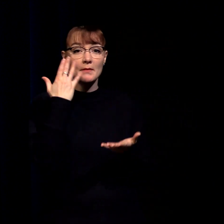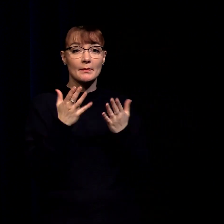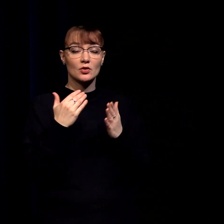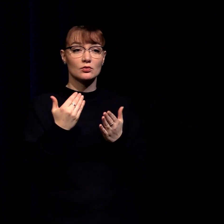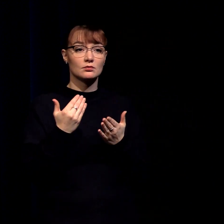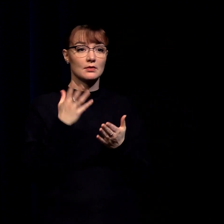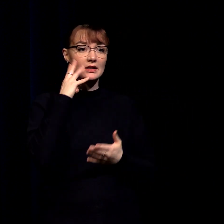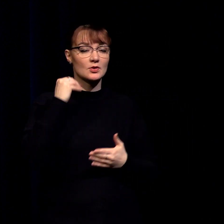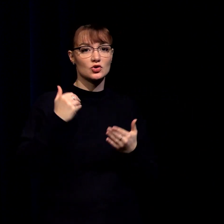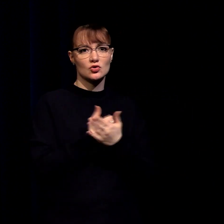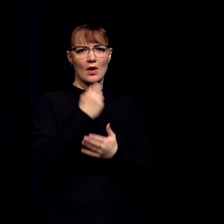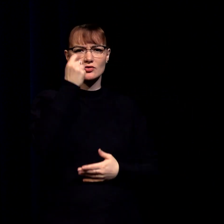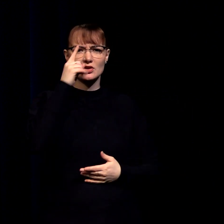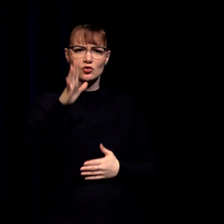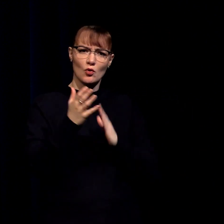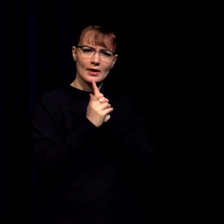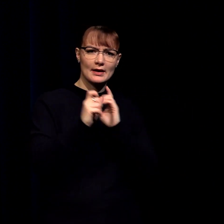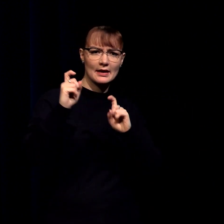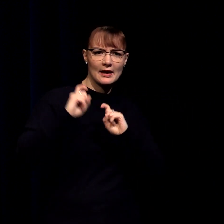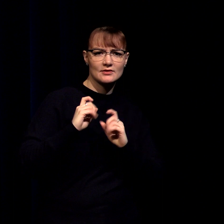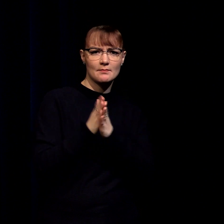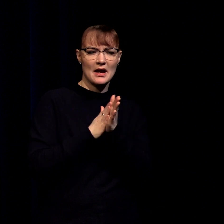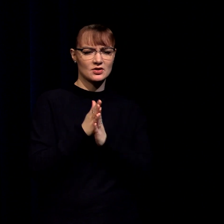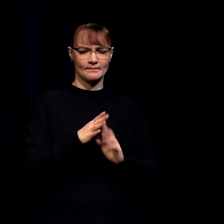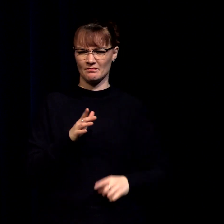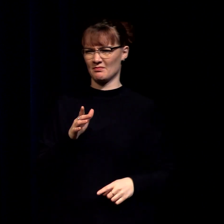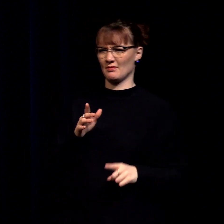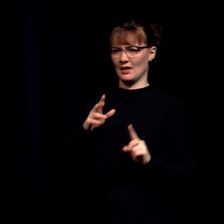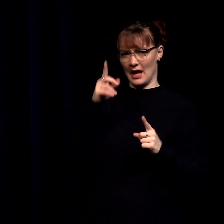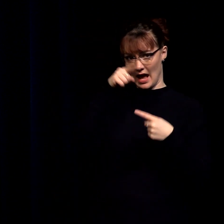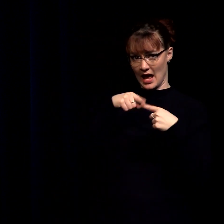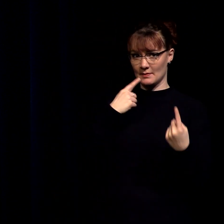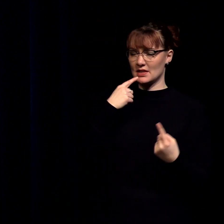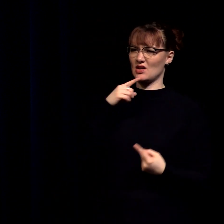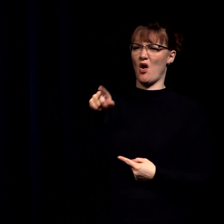passions. The enemy is going to tell you who do you think you are, you're not special in you don't have influence and I'm